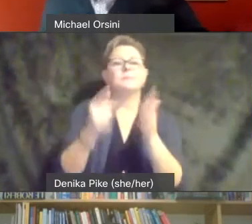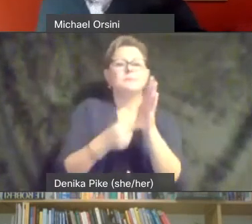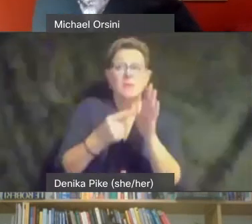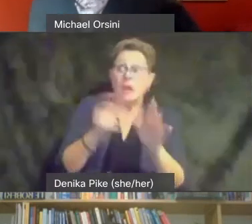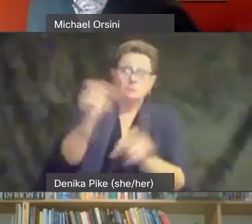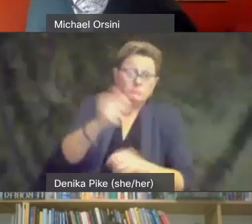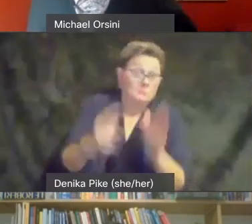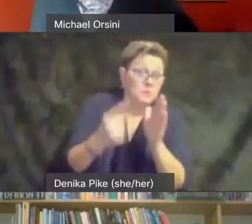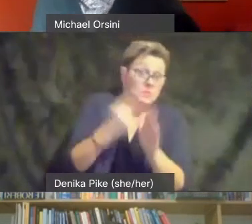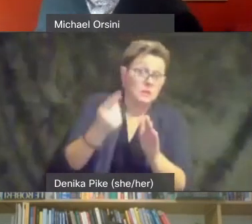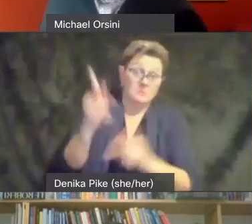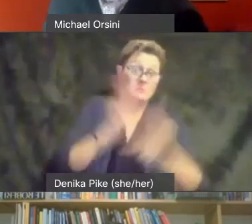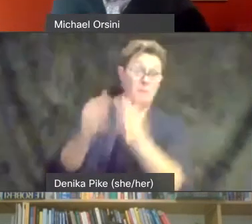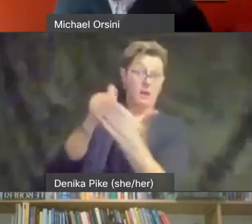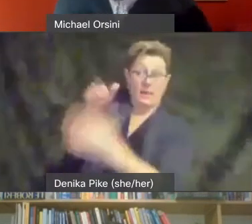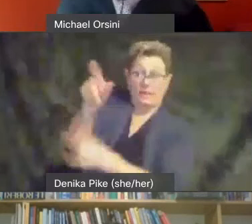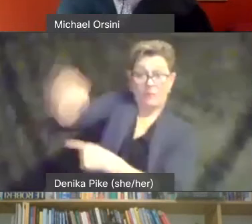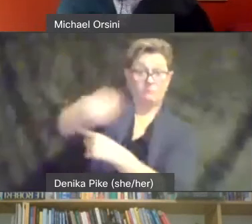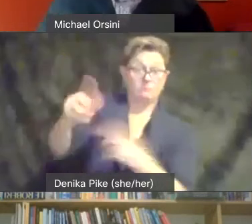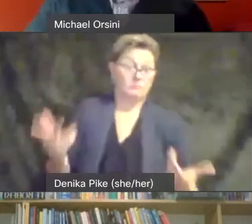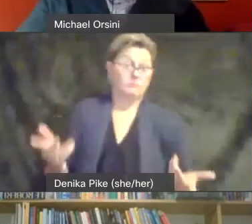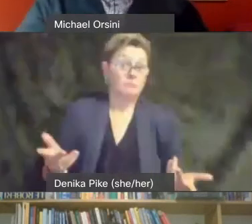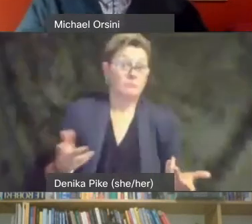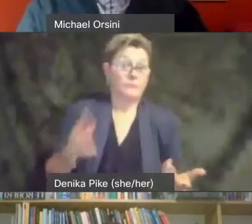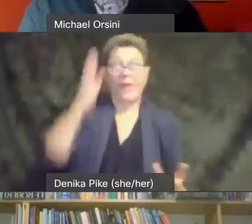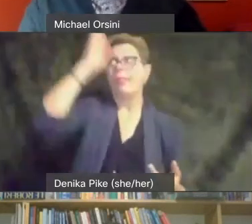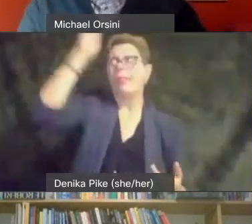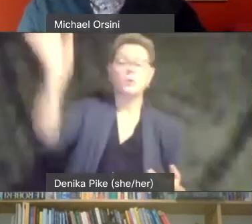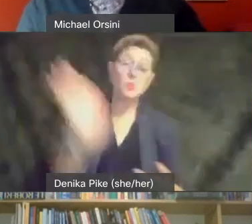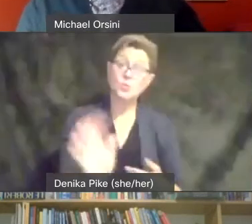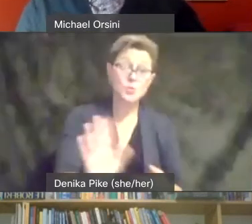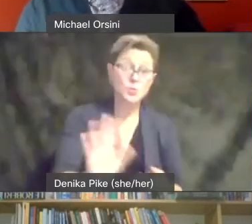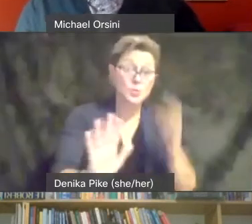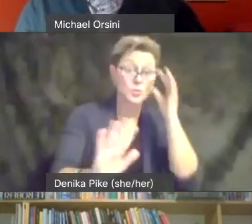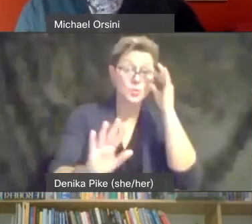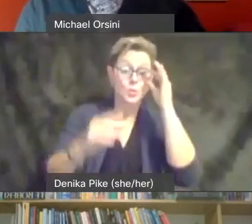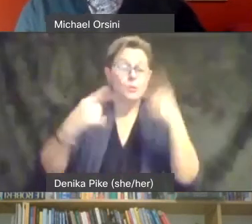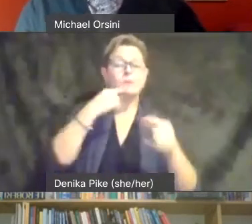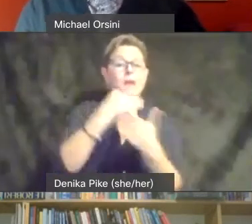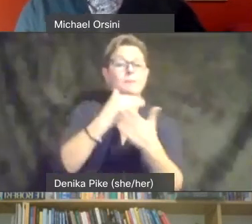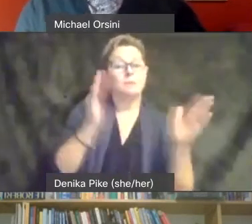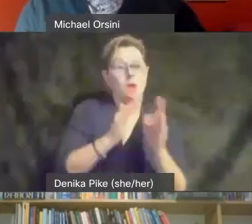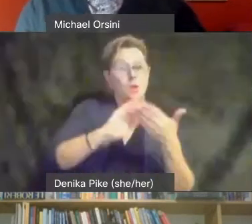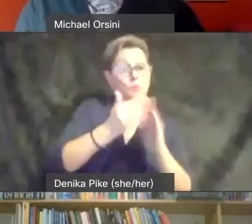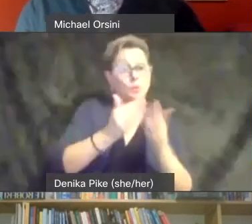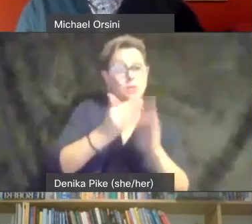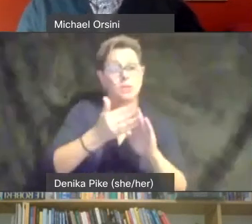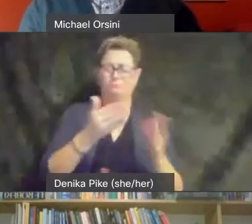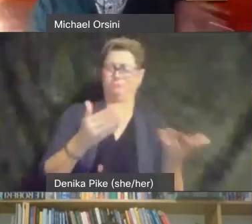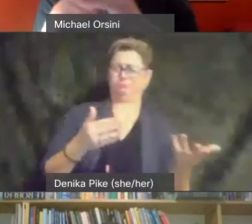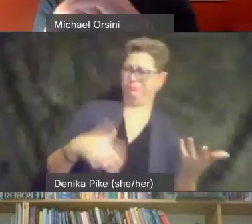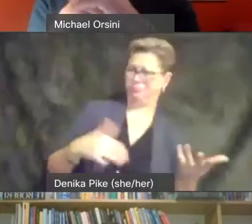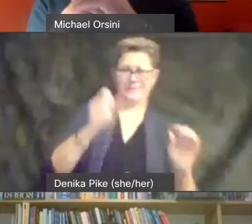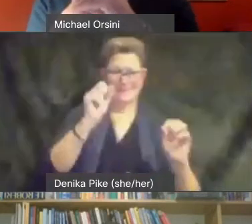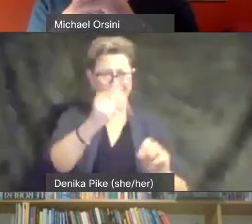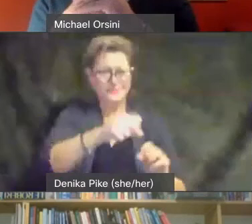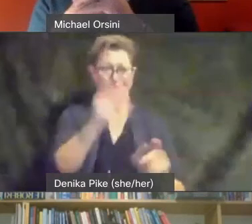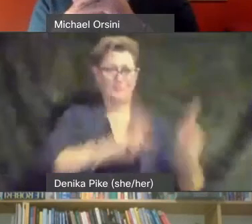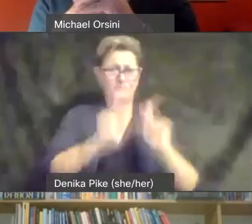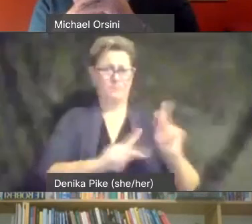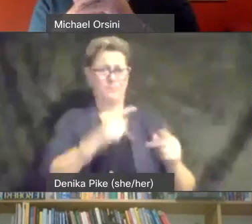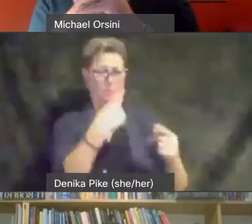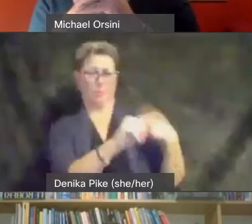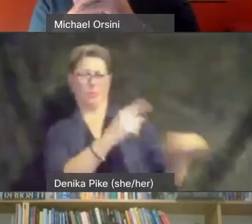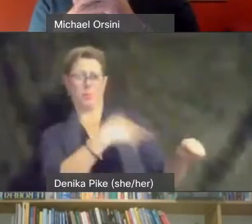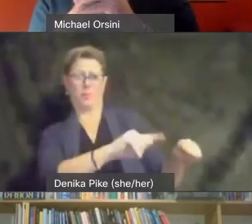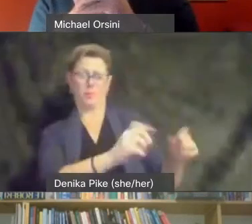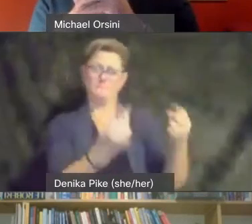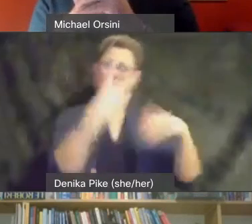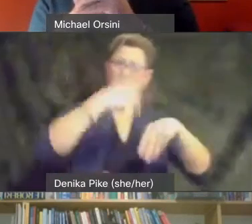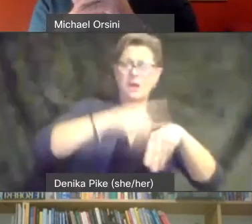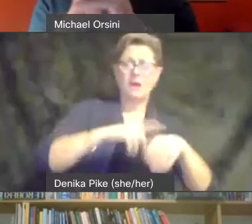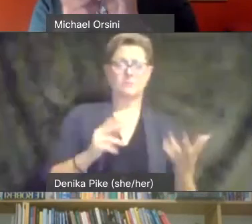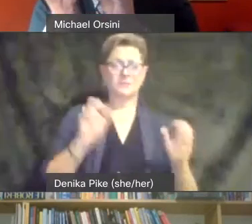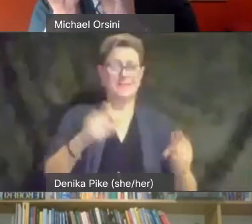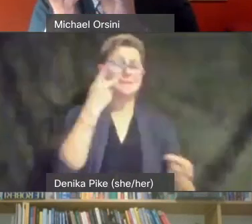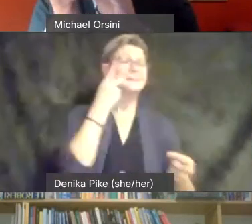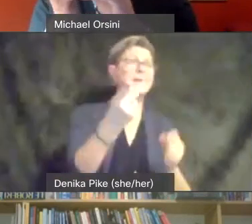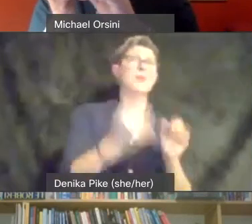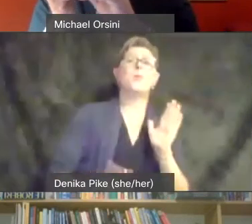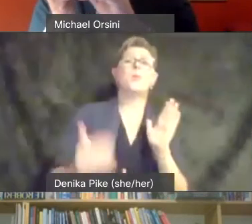That's not that's not always entirely made up there, especially when we're talking about rural areas. There is there's definitely tension in a lot of those places and that's definitely shown true again and the, you know, the American election recently.